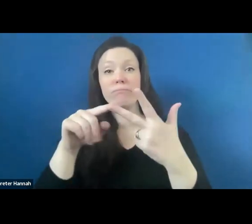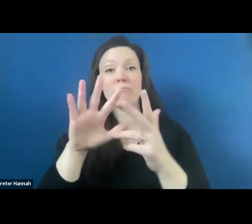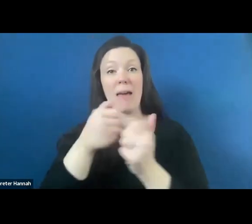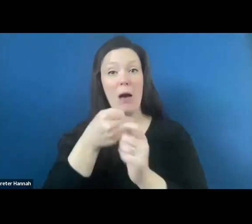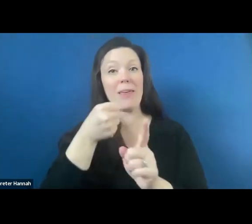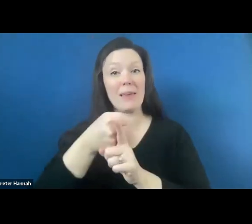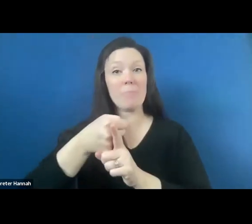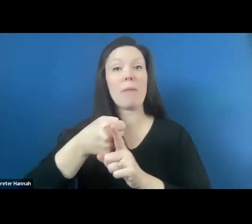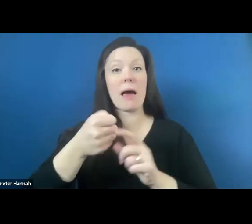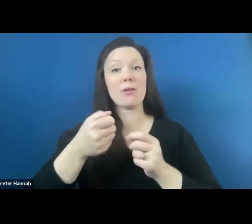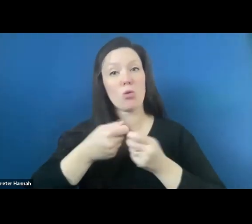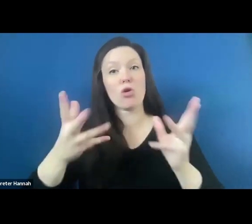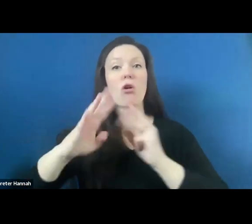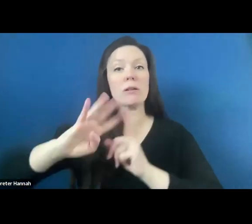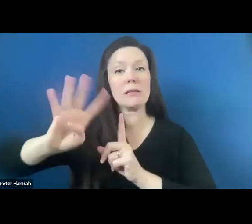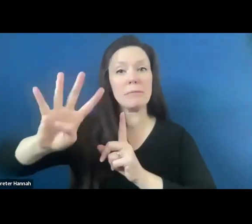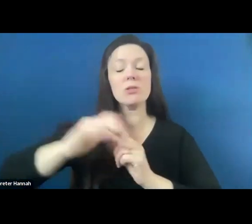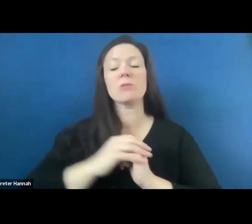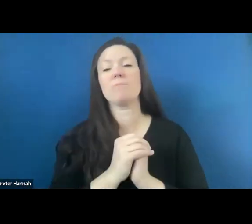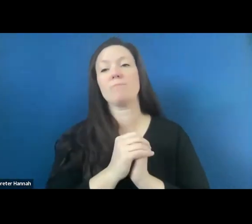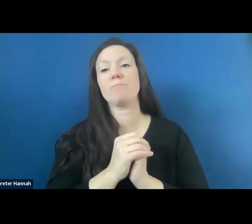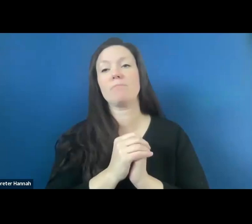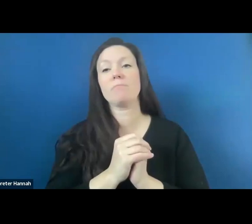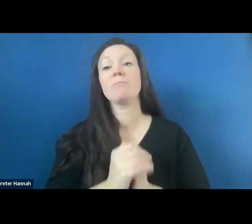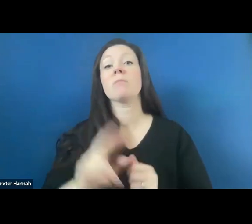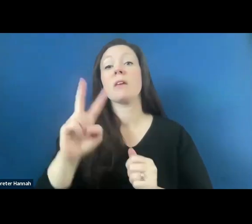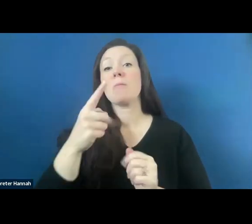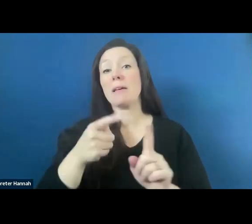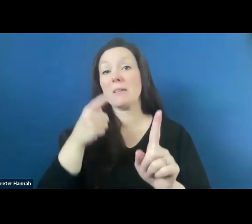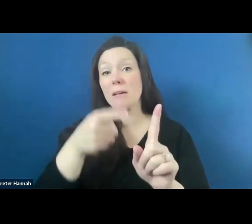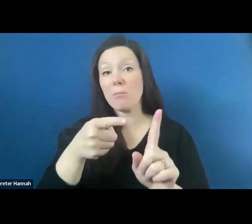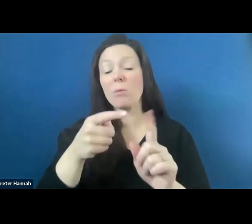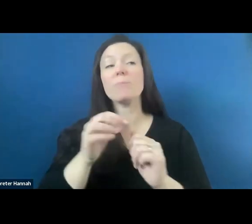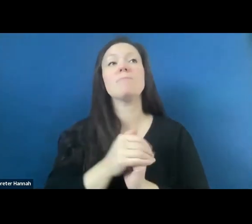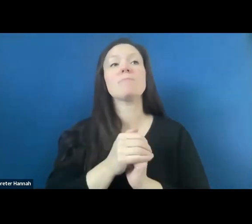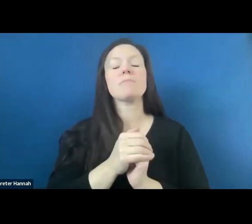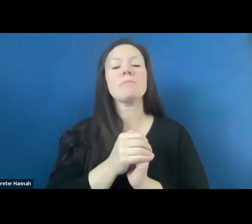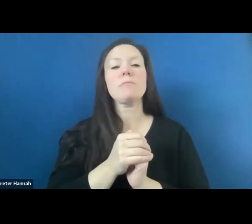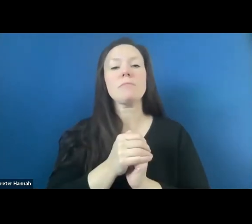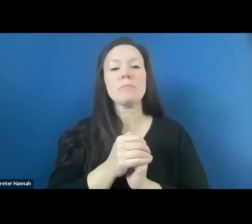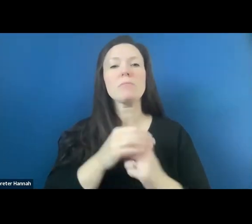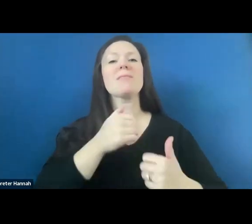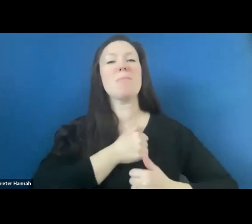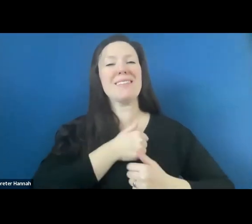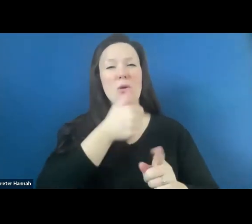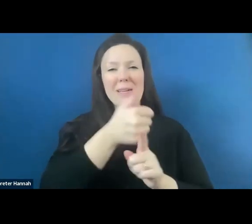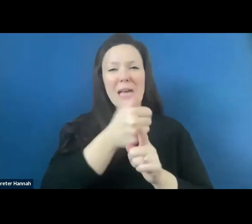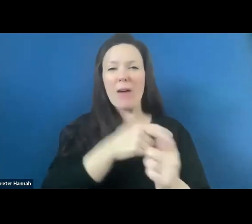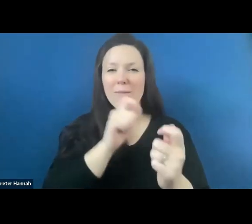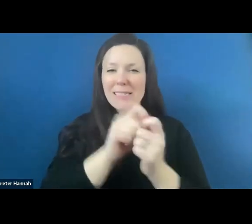The second thing I will talk about is the increased or the emissions of particular militaries. And I'll focus on the United States.